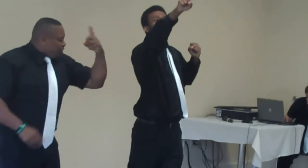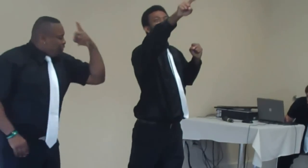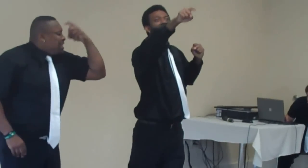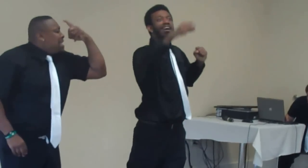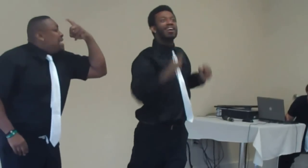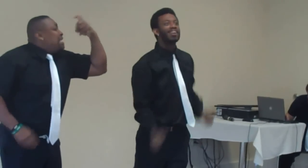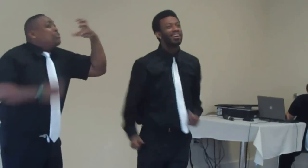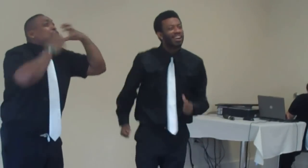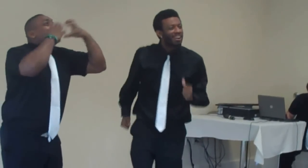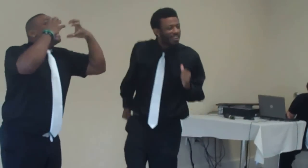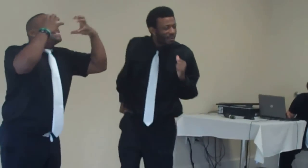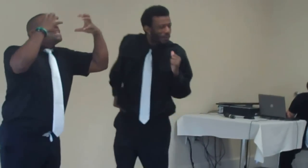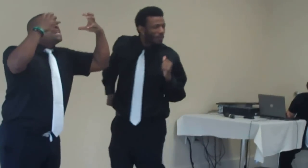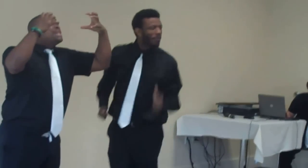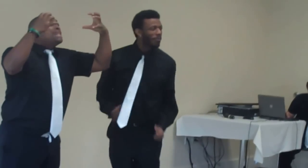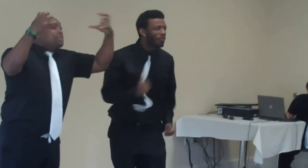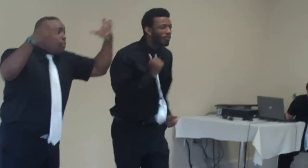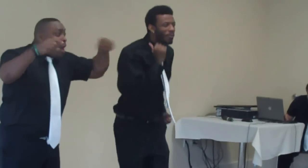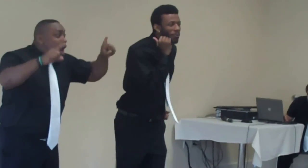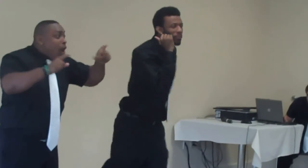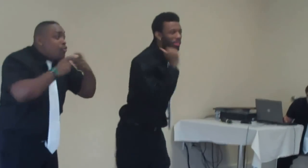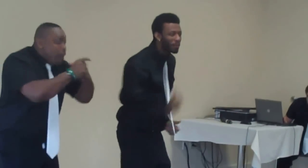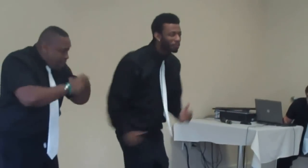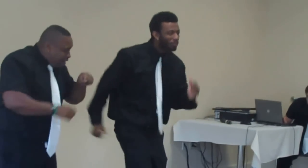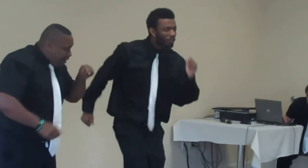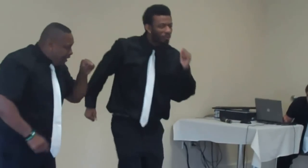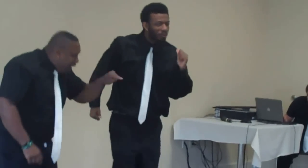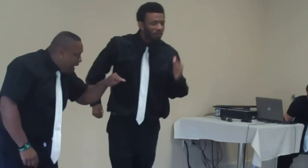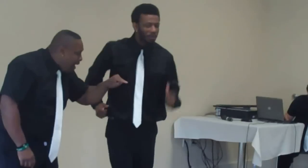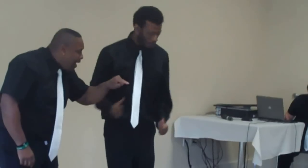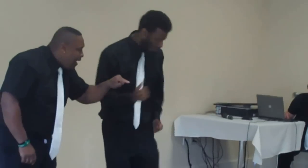Nothing compares with the shout in his field of dreams